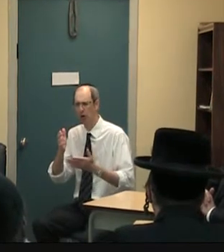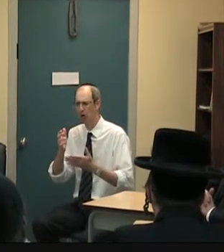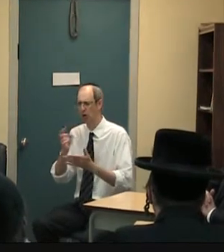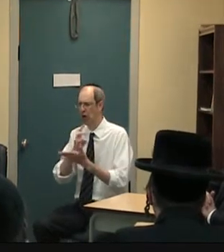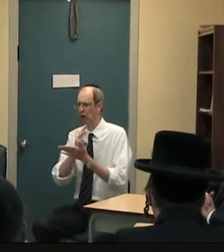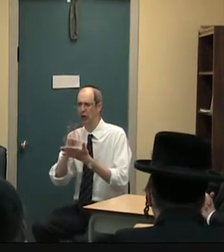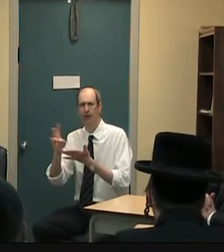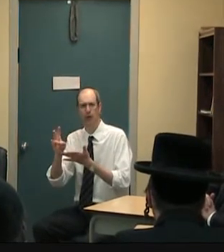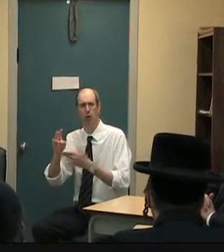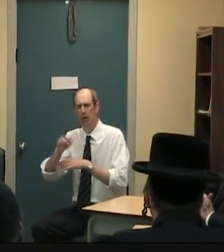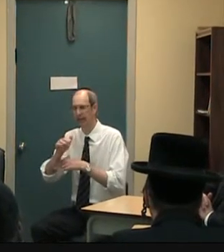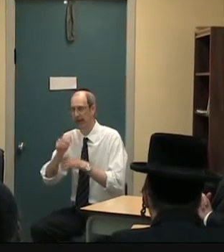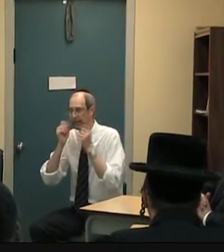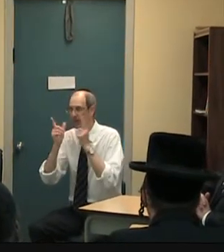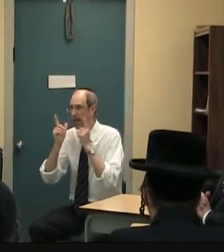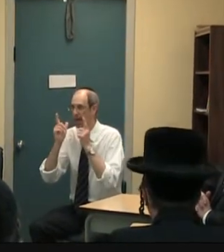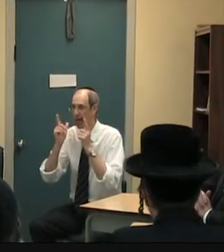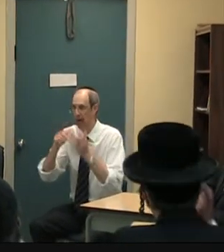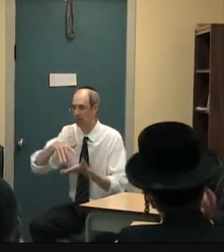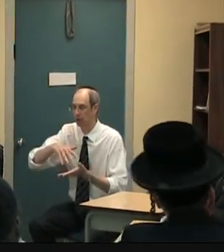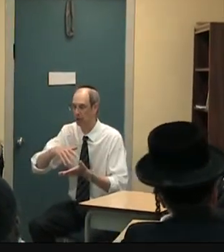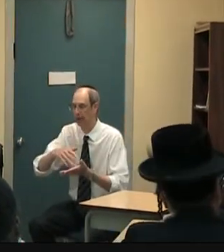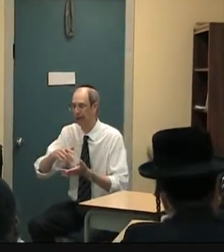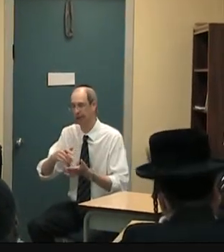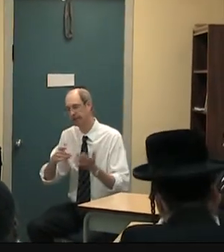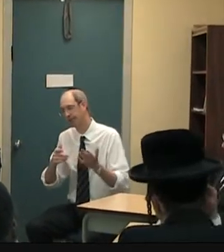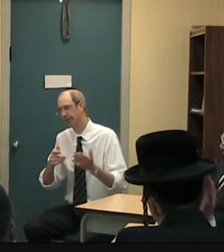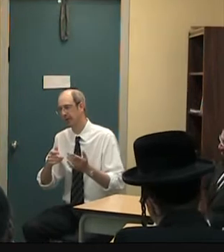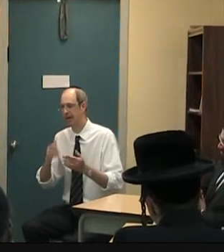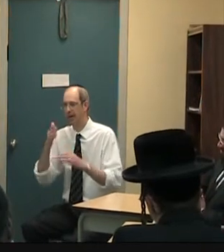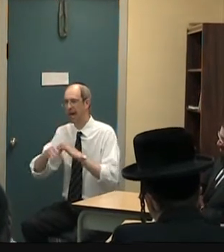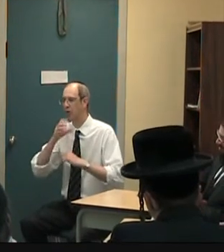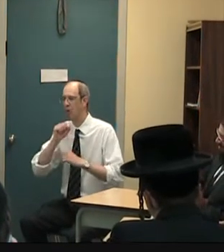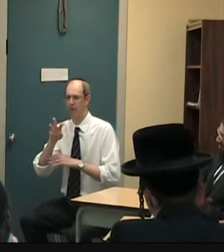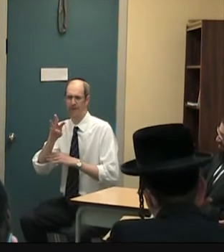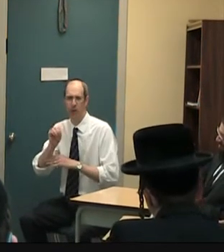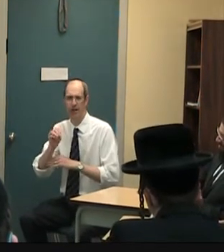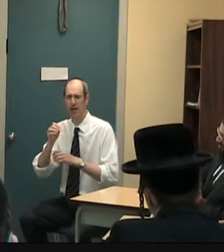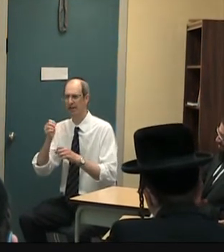you should know i did all these years i've been concealing a little what's your thing your phone is your studs you know it becomes harder each year